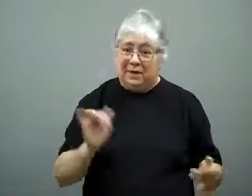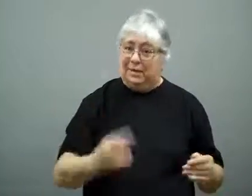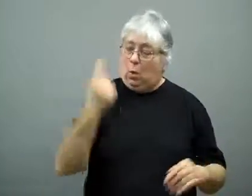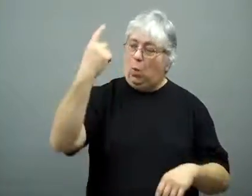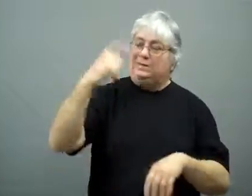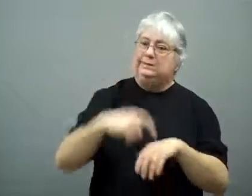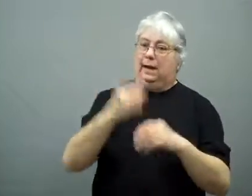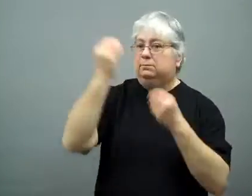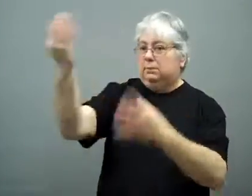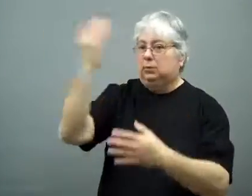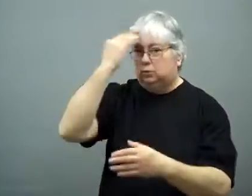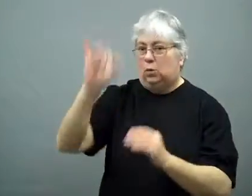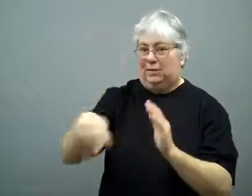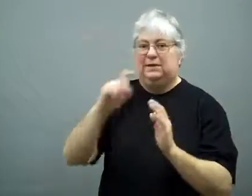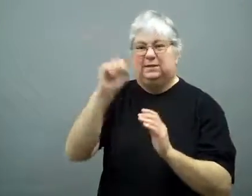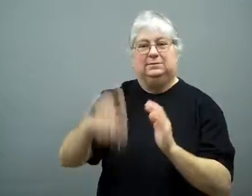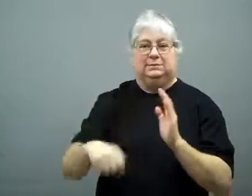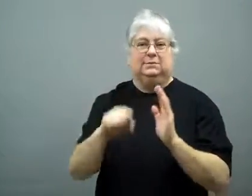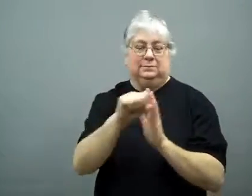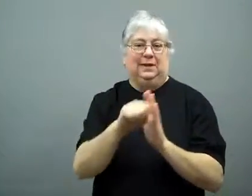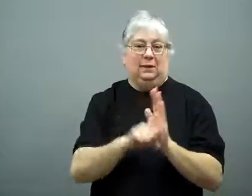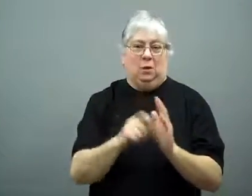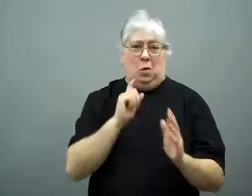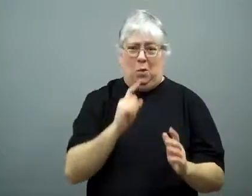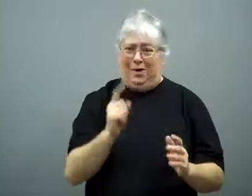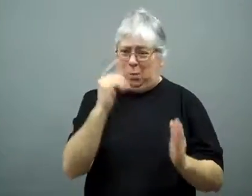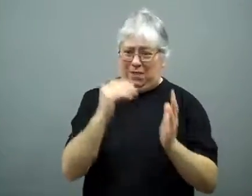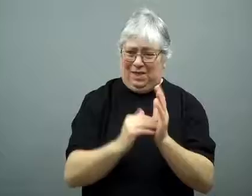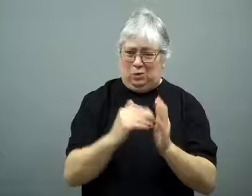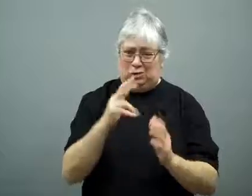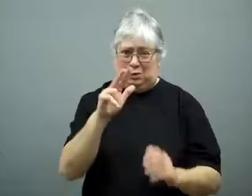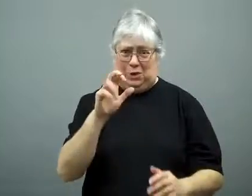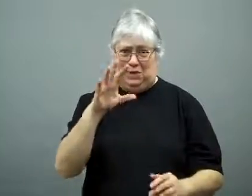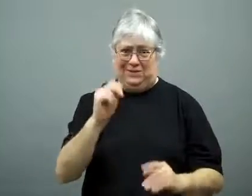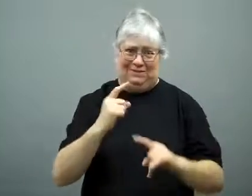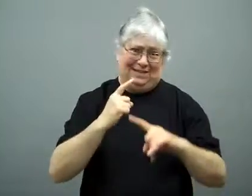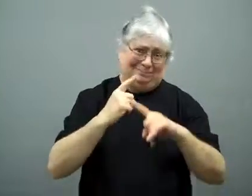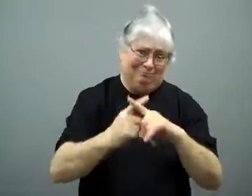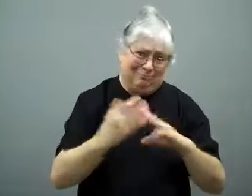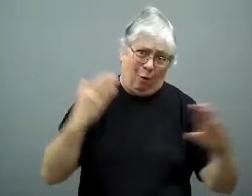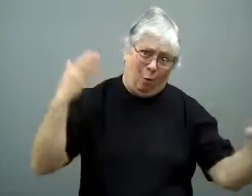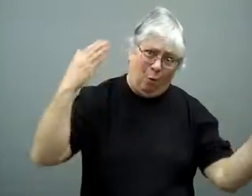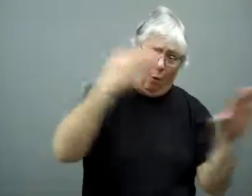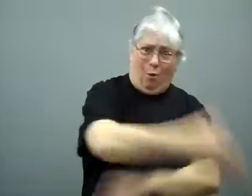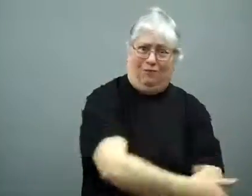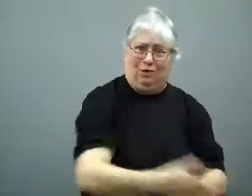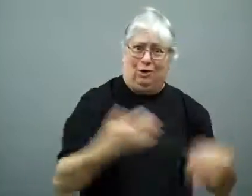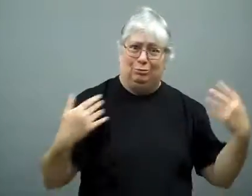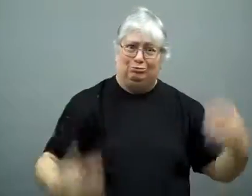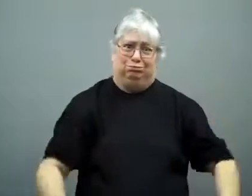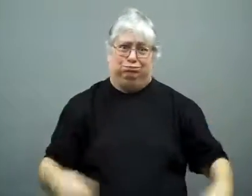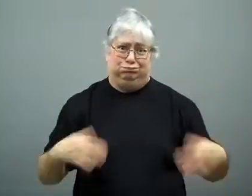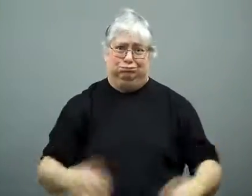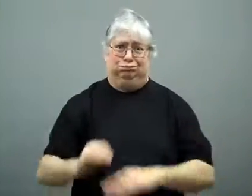It was the only time Texas was notified.